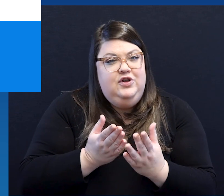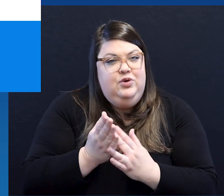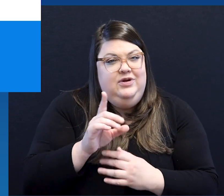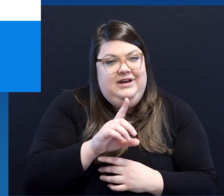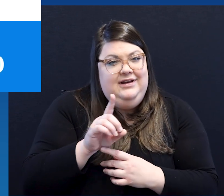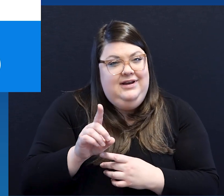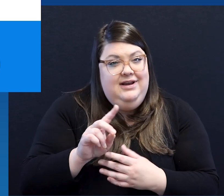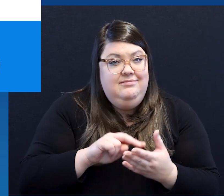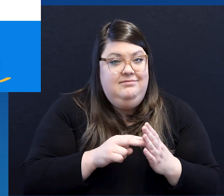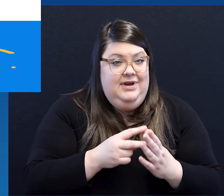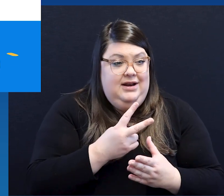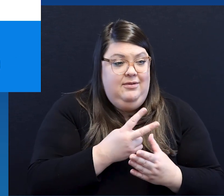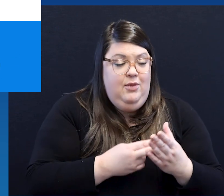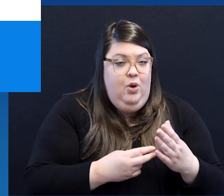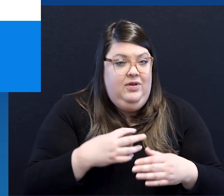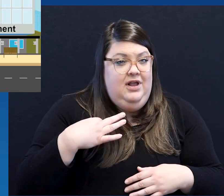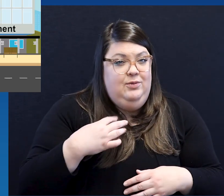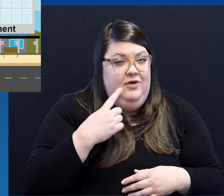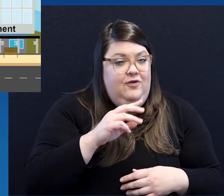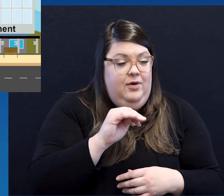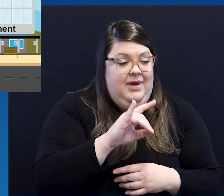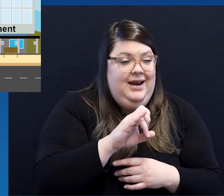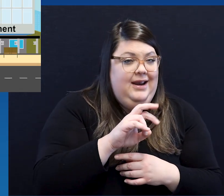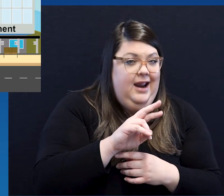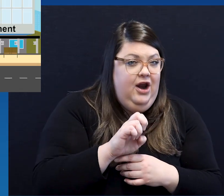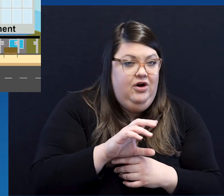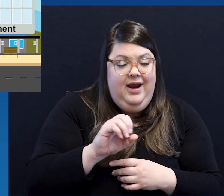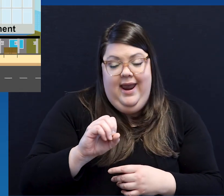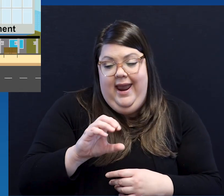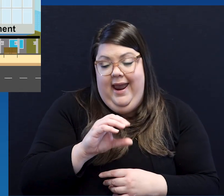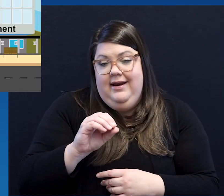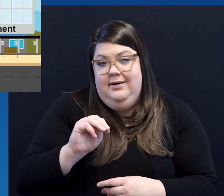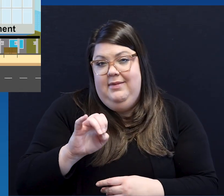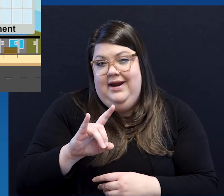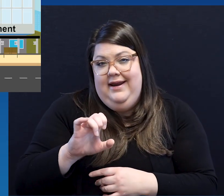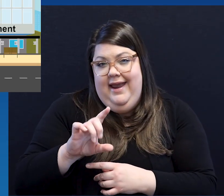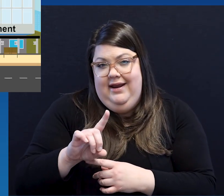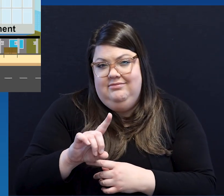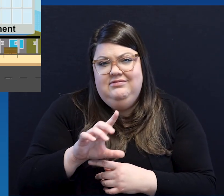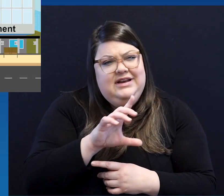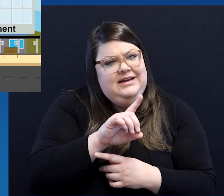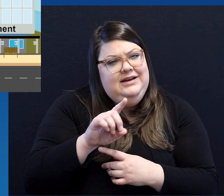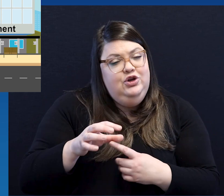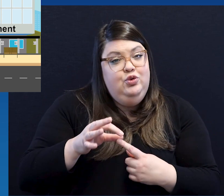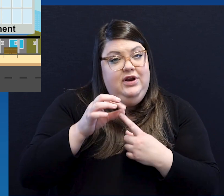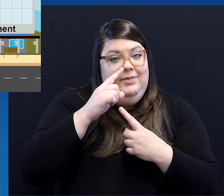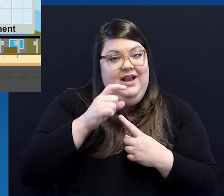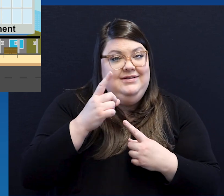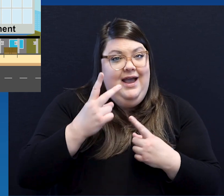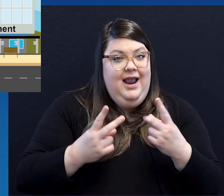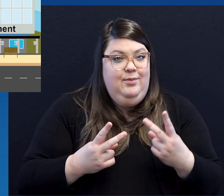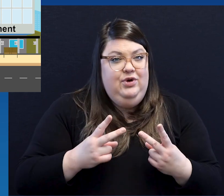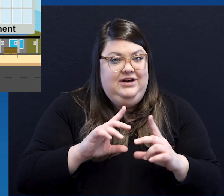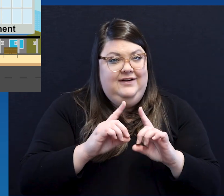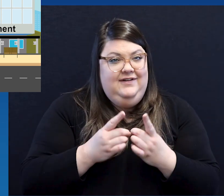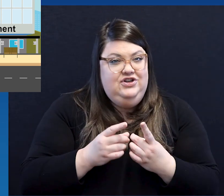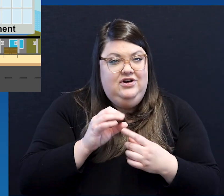However, DDD members who qualify for long term care receive services through DDD, that includes members who are eligible